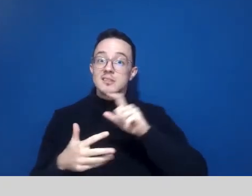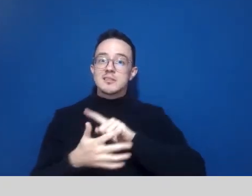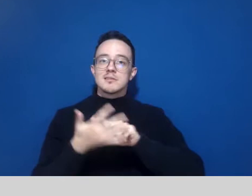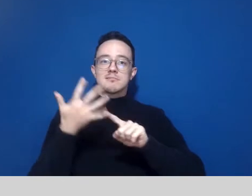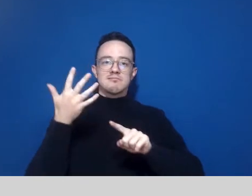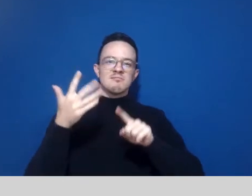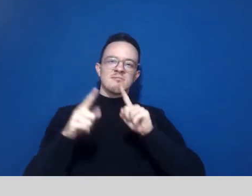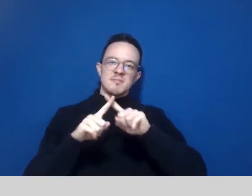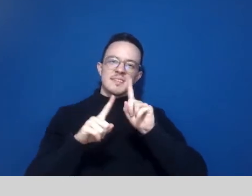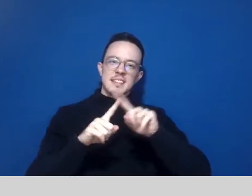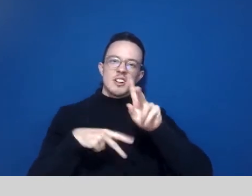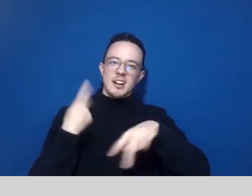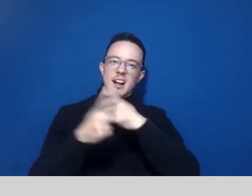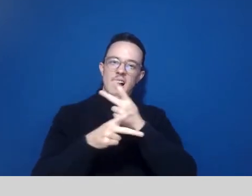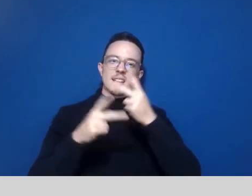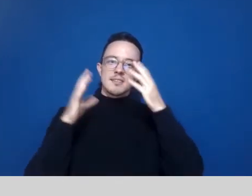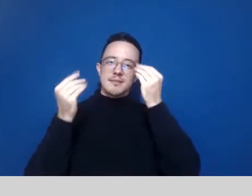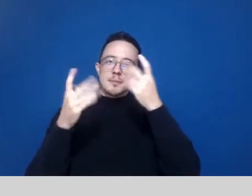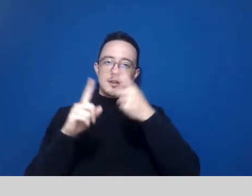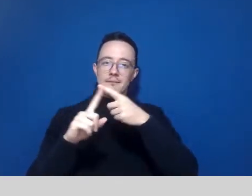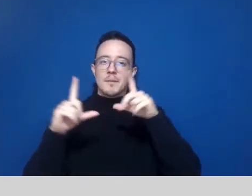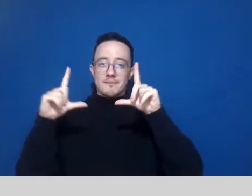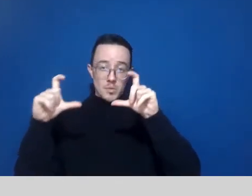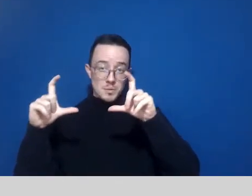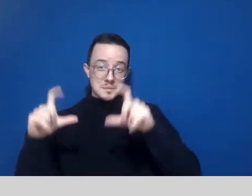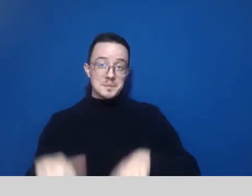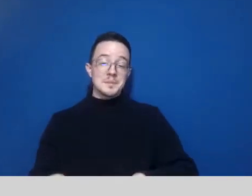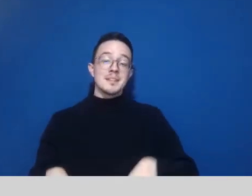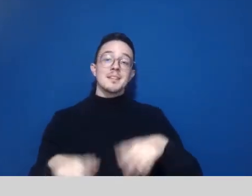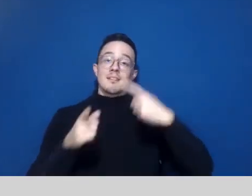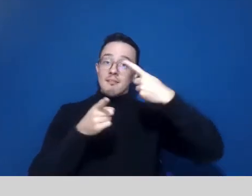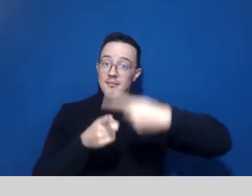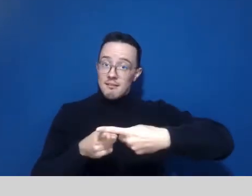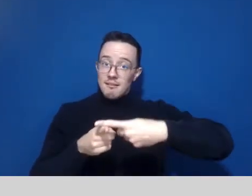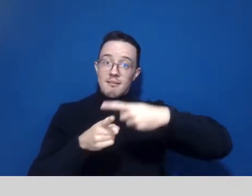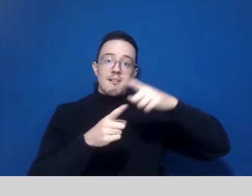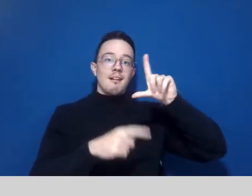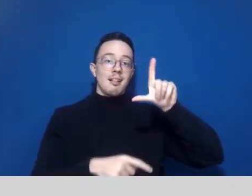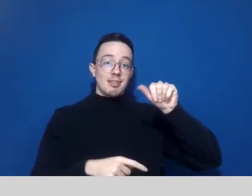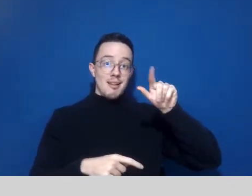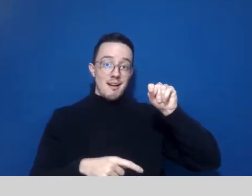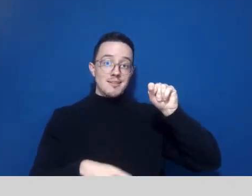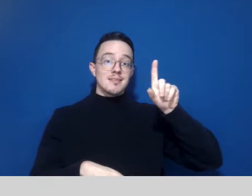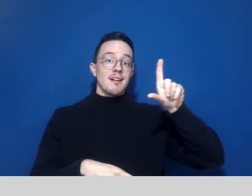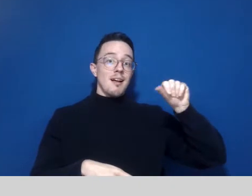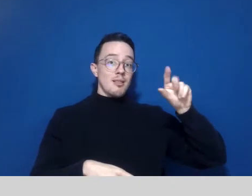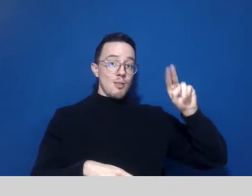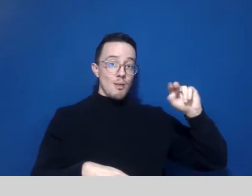So this is a database that includes the latitude and longitude of every photograph I've ever taken,